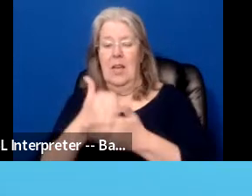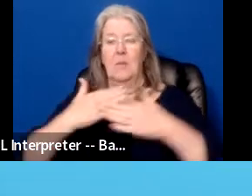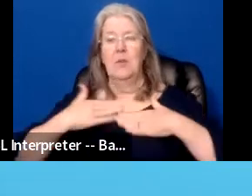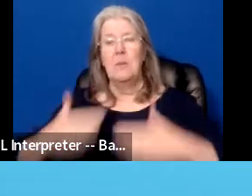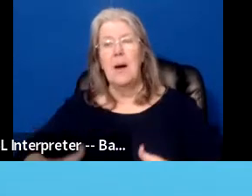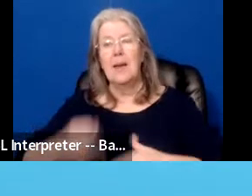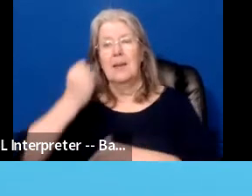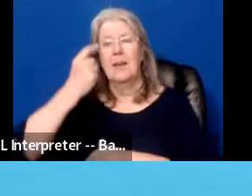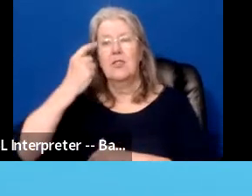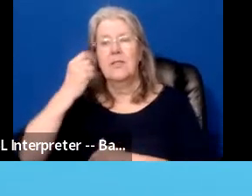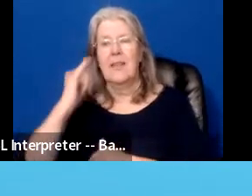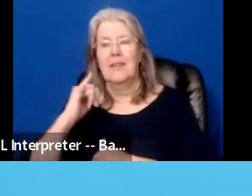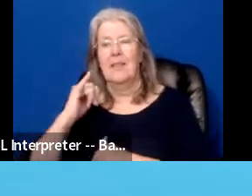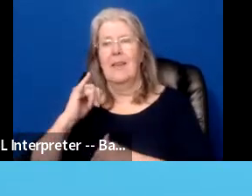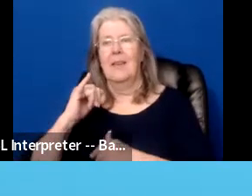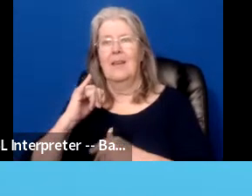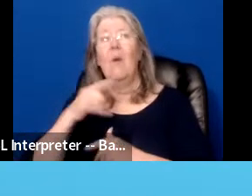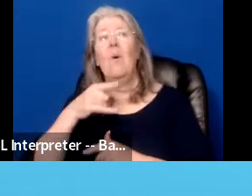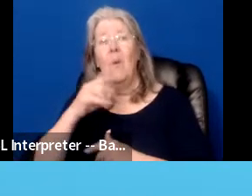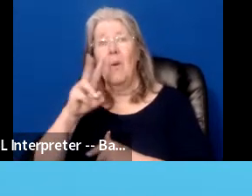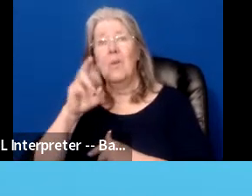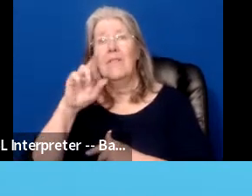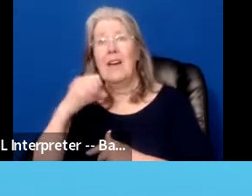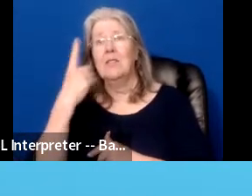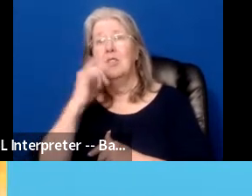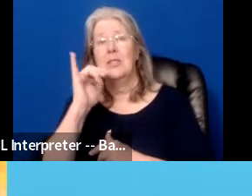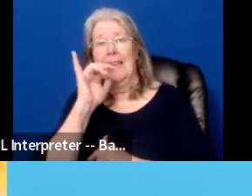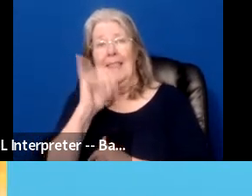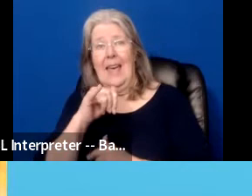doesn't forget what the virus looks like.